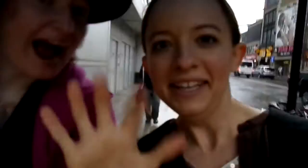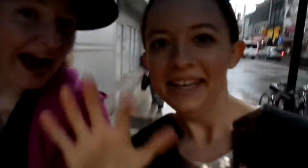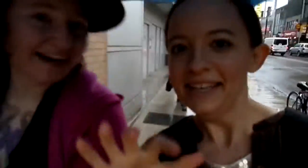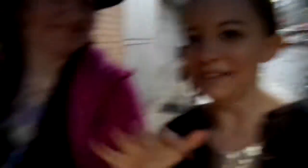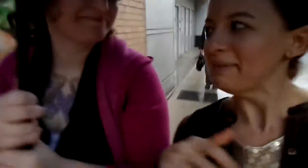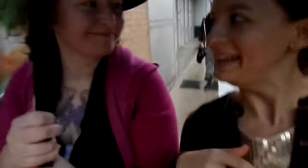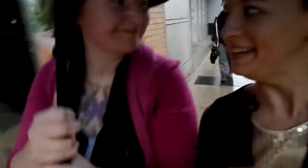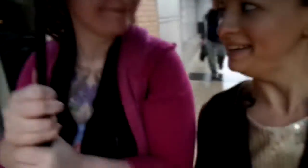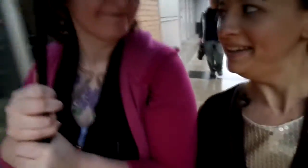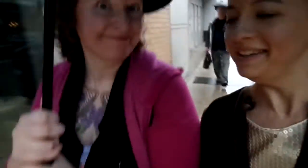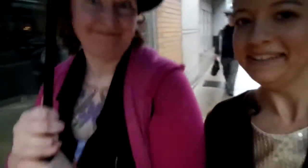It's raining...